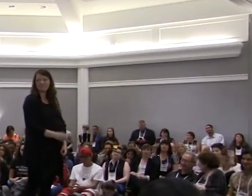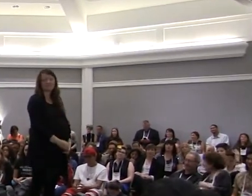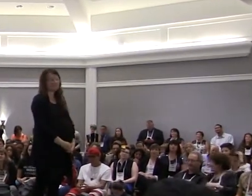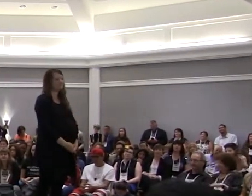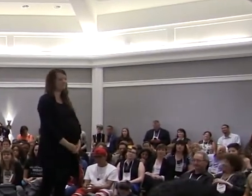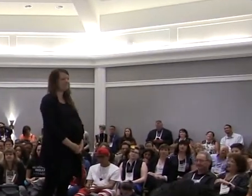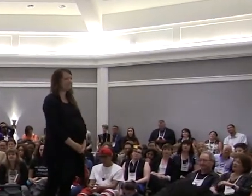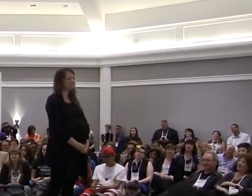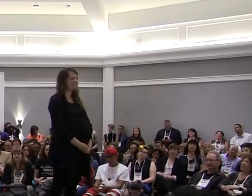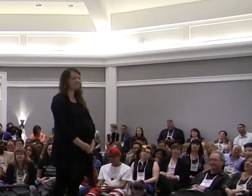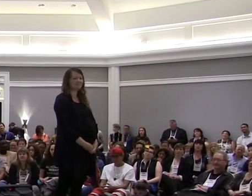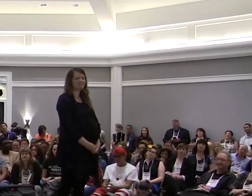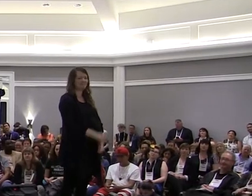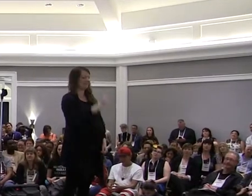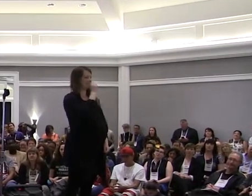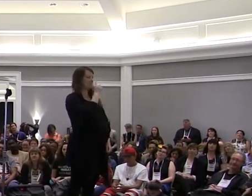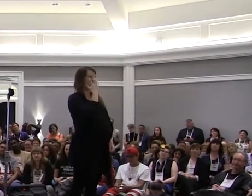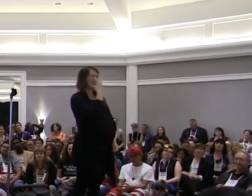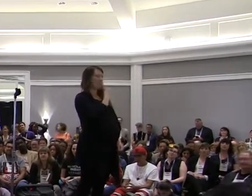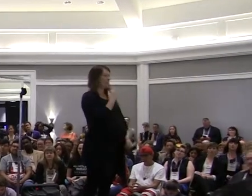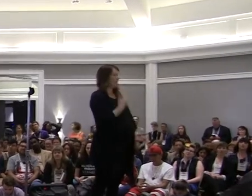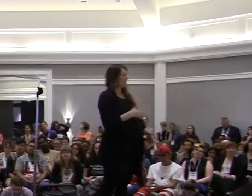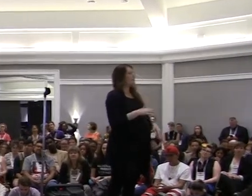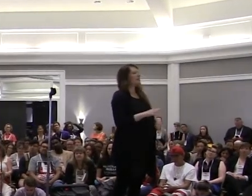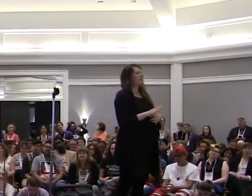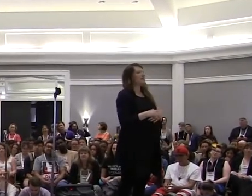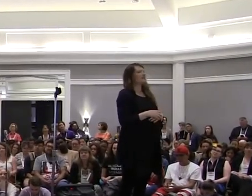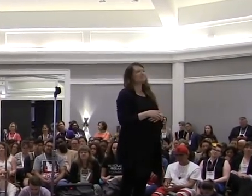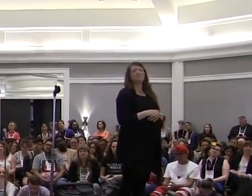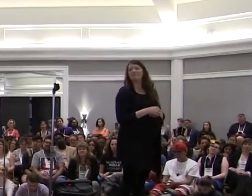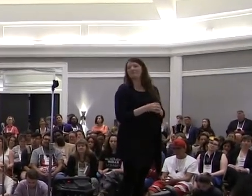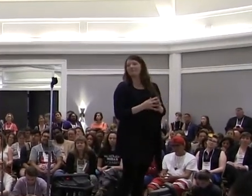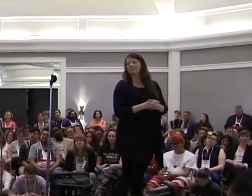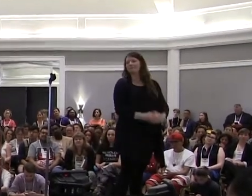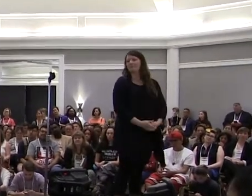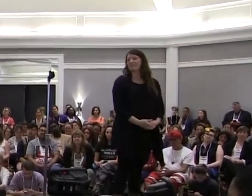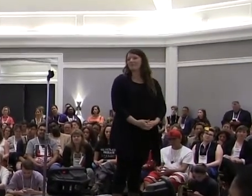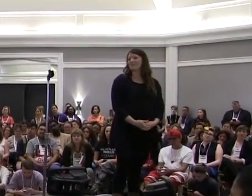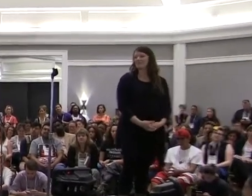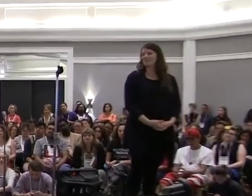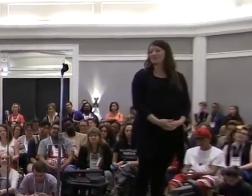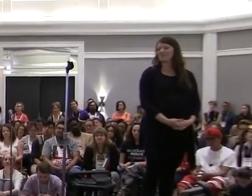(Gus) Thank you, Carmen. That was really beautiful. And so, how do you know